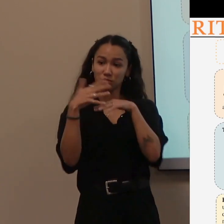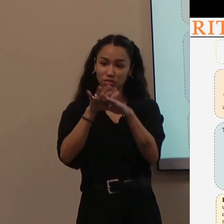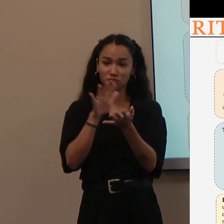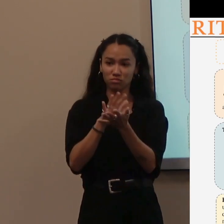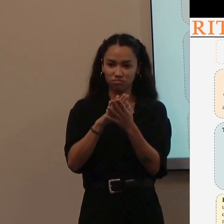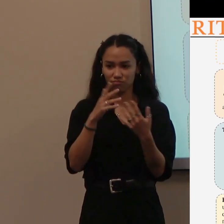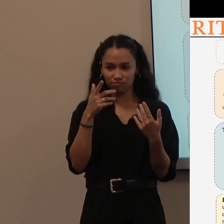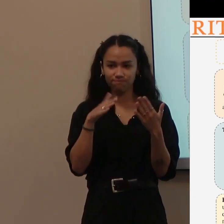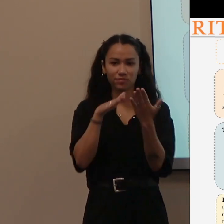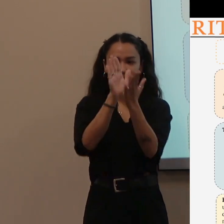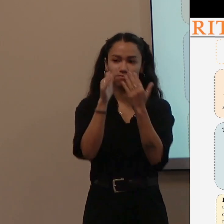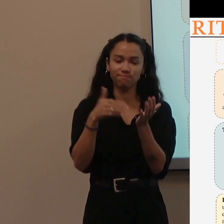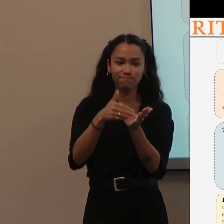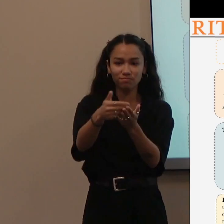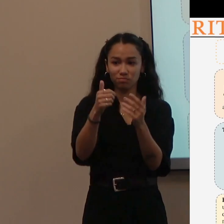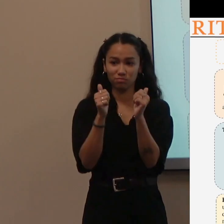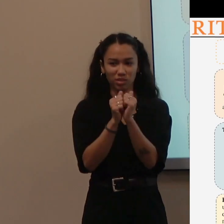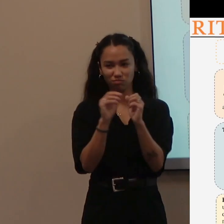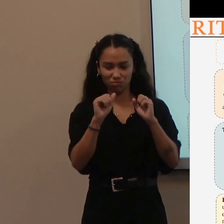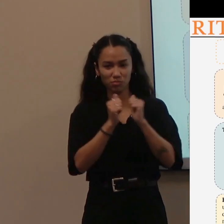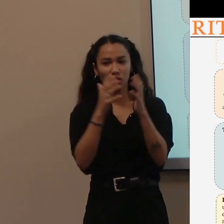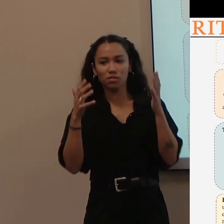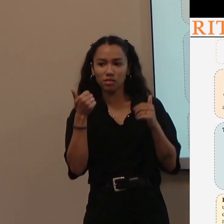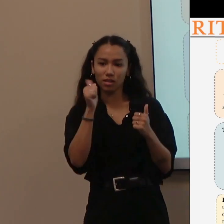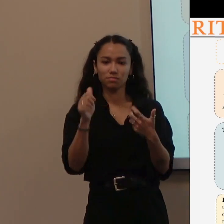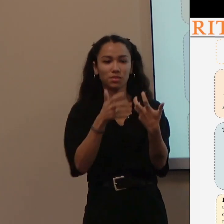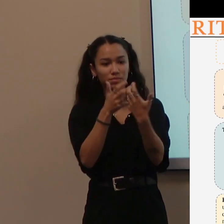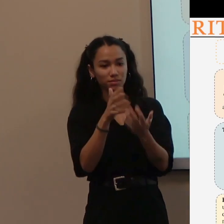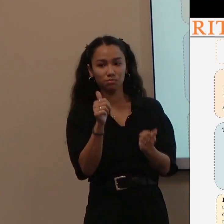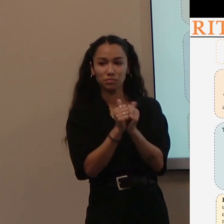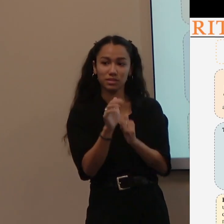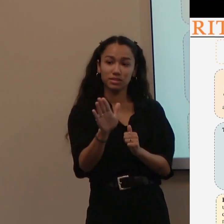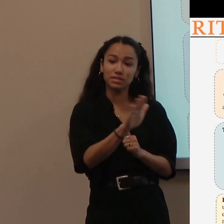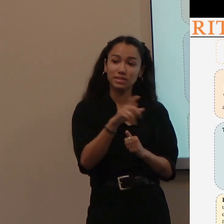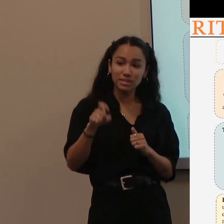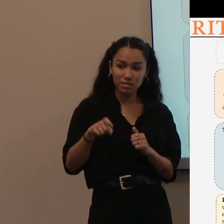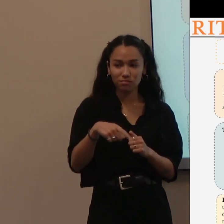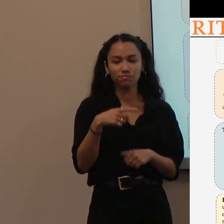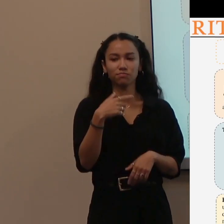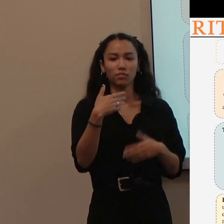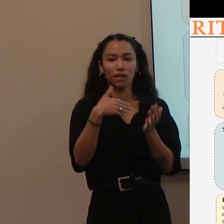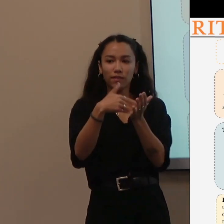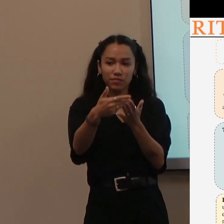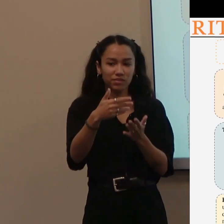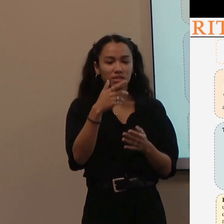And then at mainstream schools, they faced their accommodations not being met.